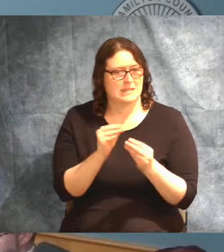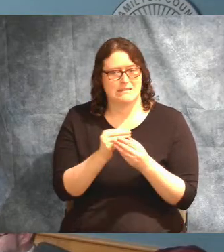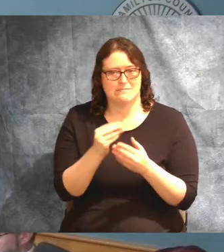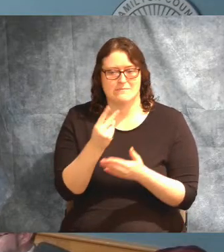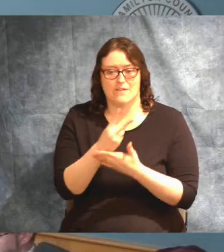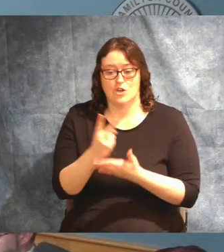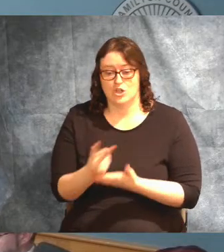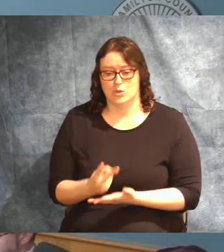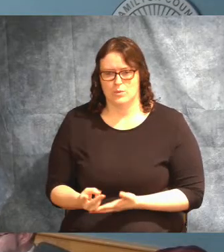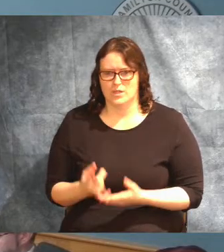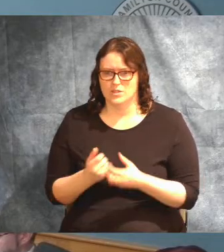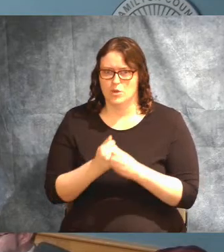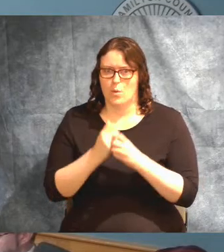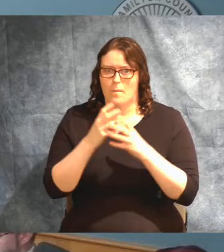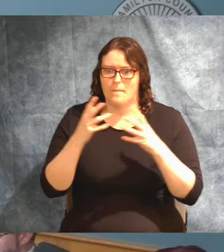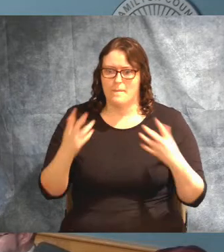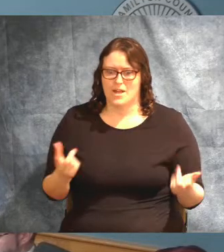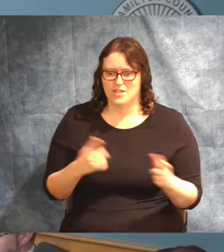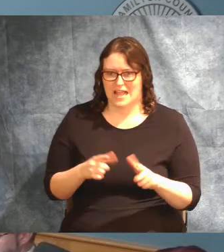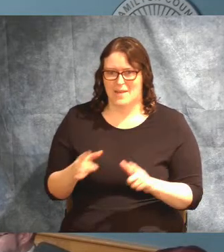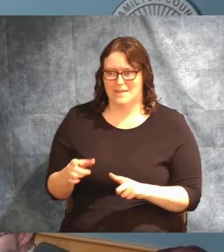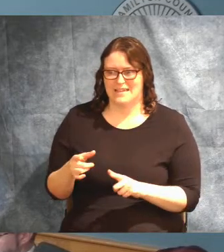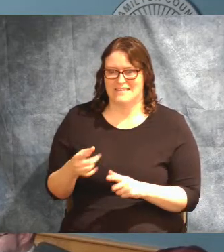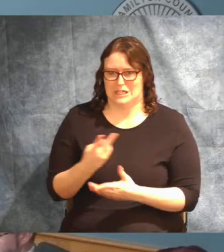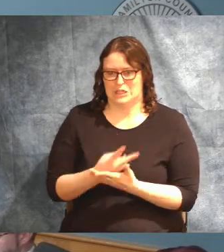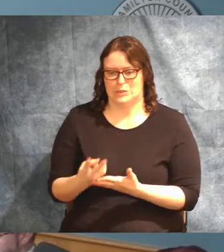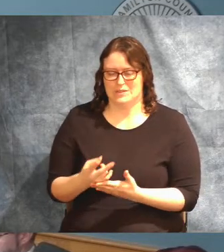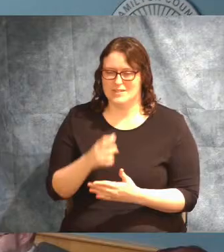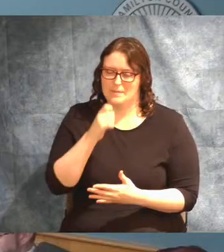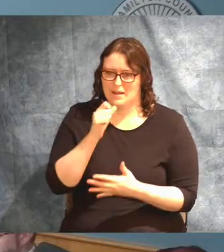so much that happens now in between and so I'm not going to go through all of it.